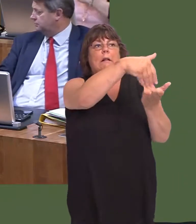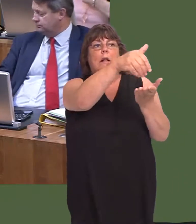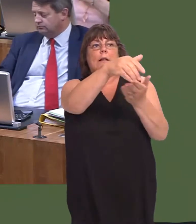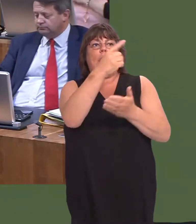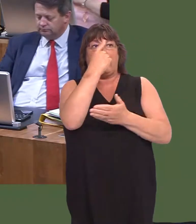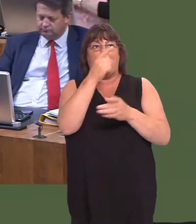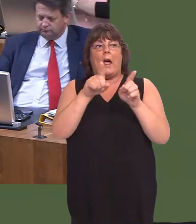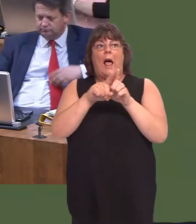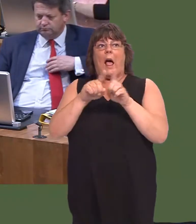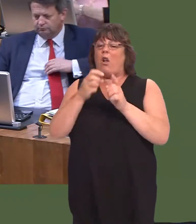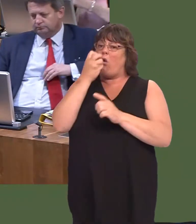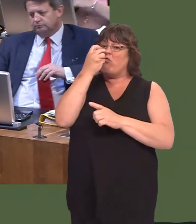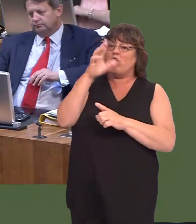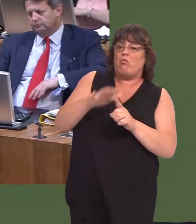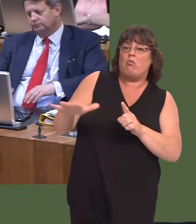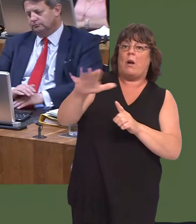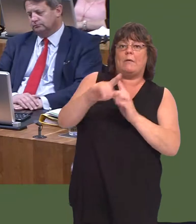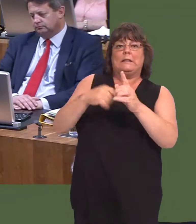and they donít have to pay as much in terms of the landfill tax.